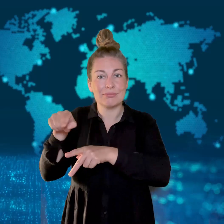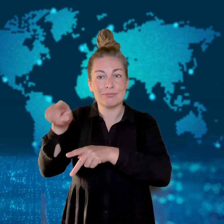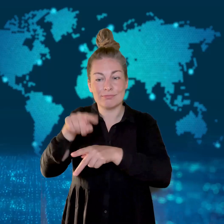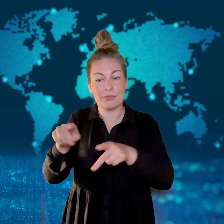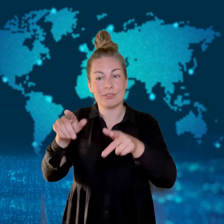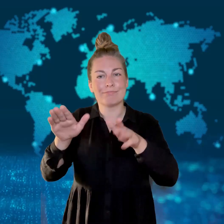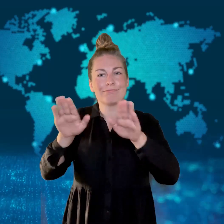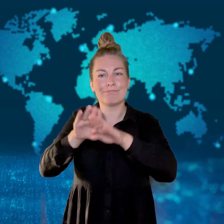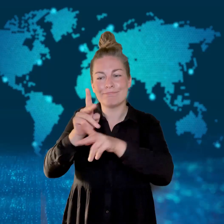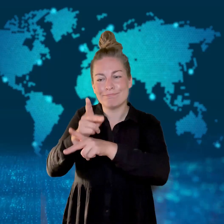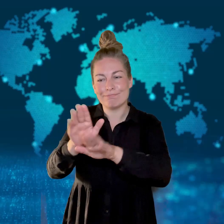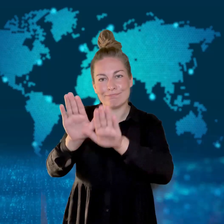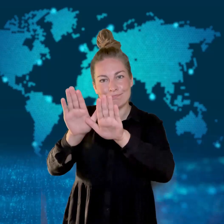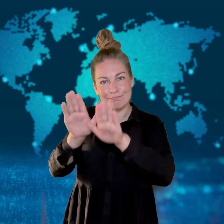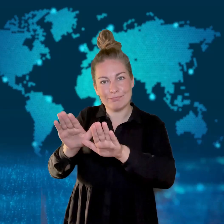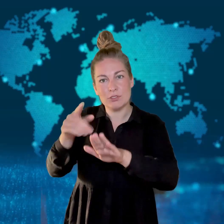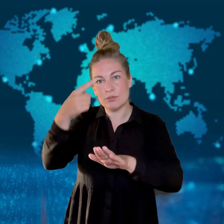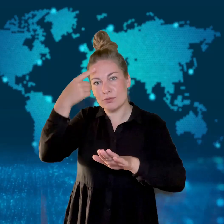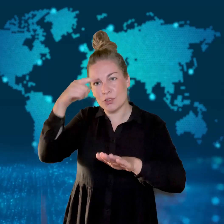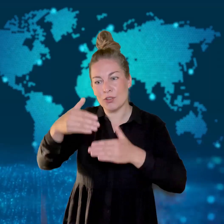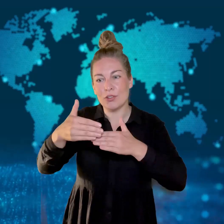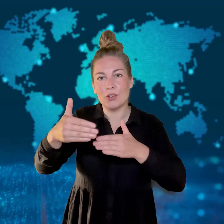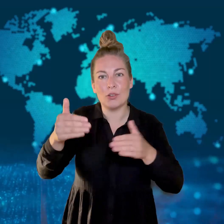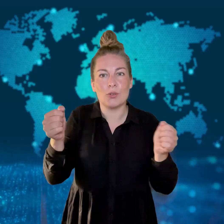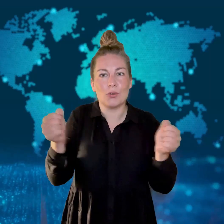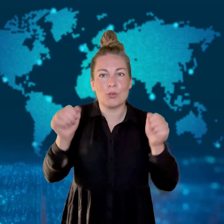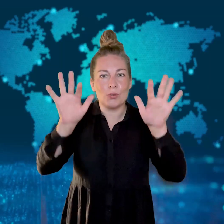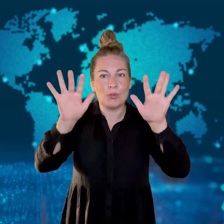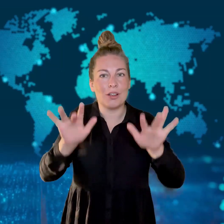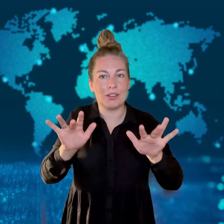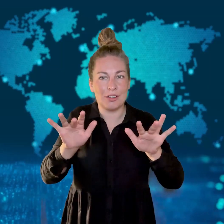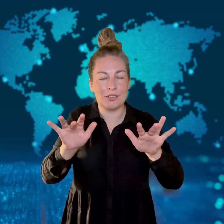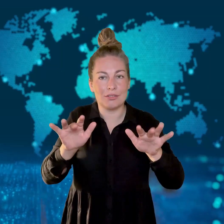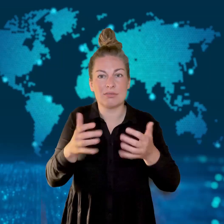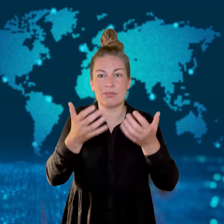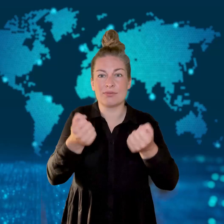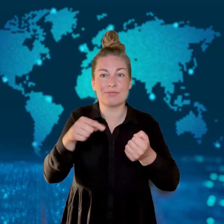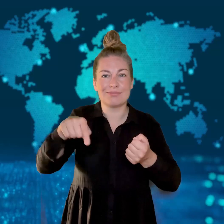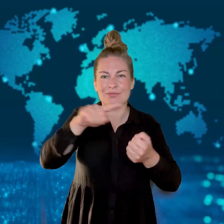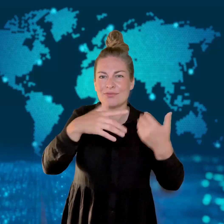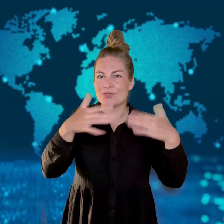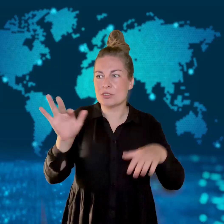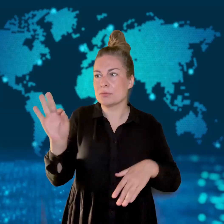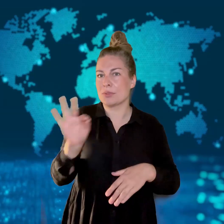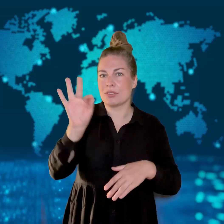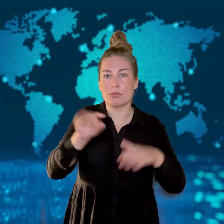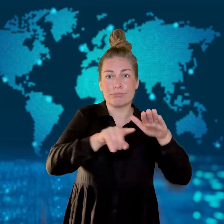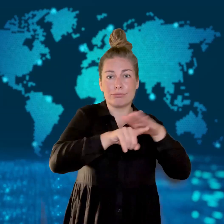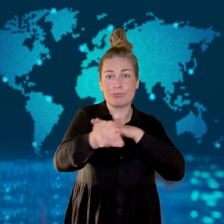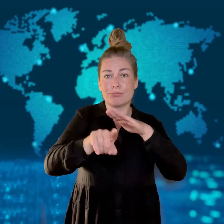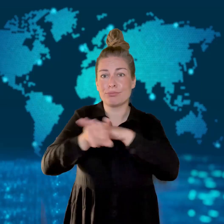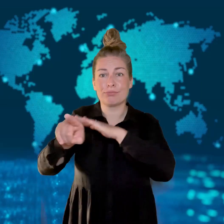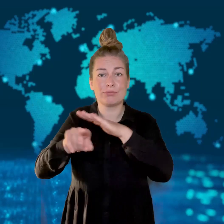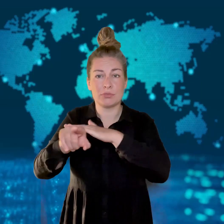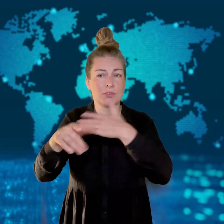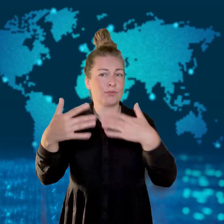The bees that escaped had been in a farmers field and were